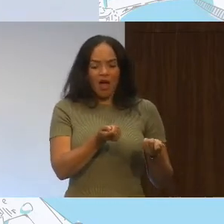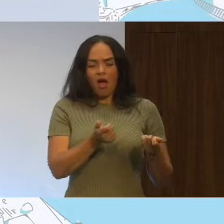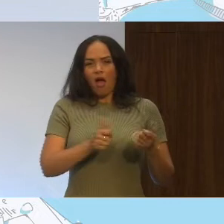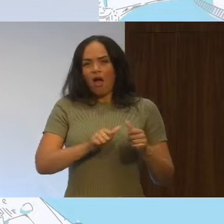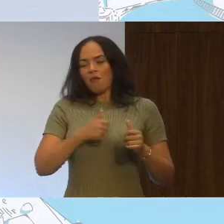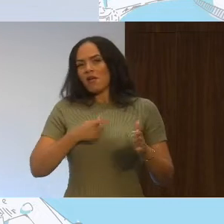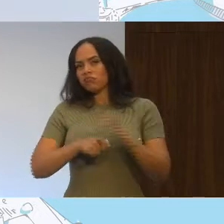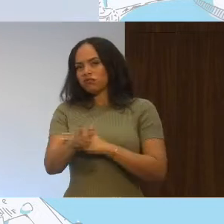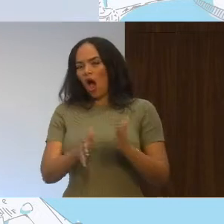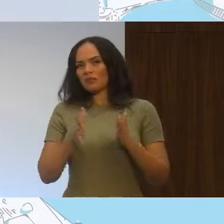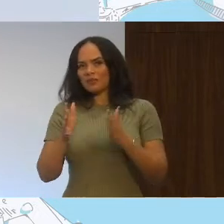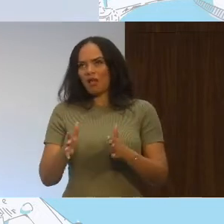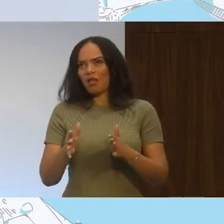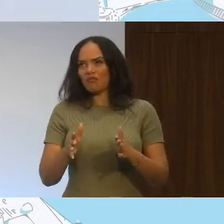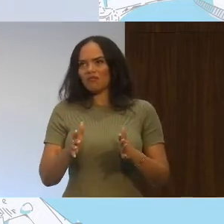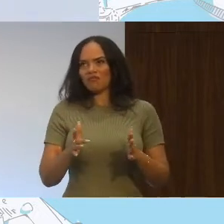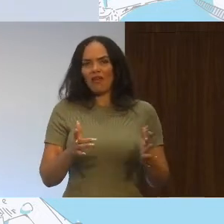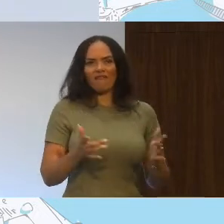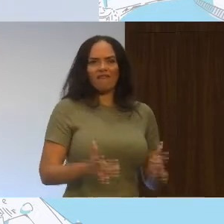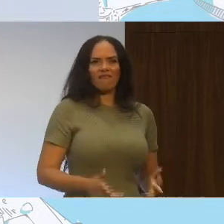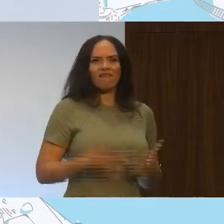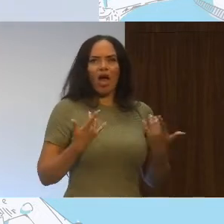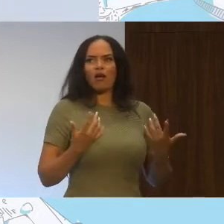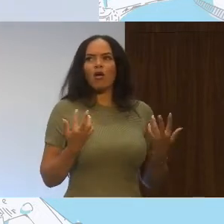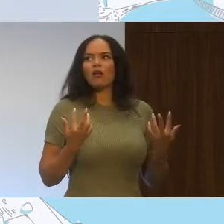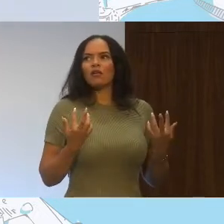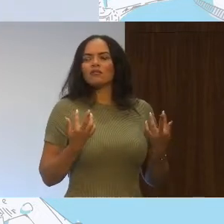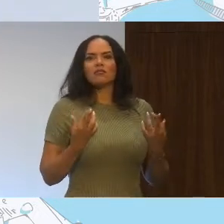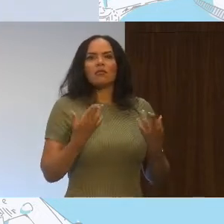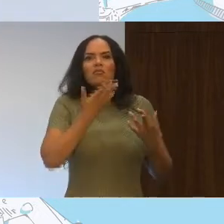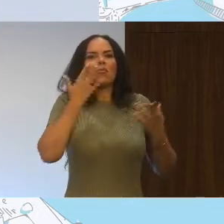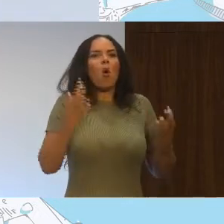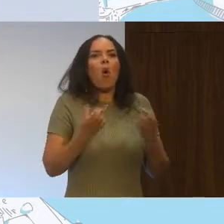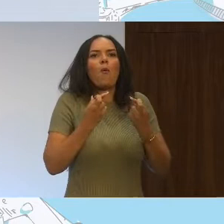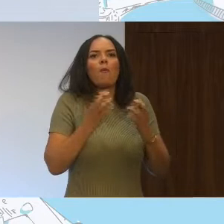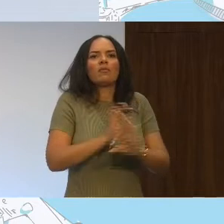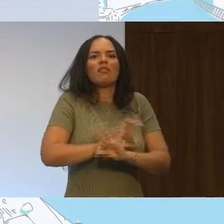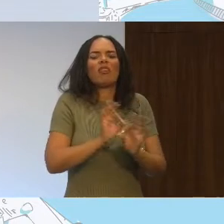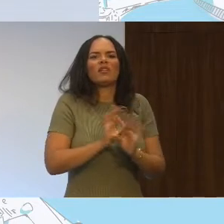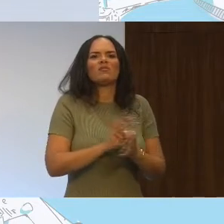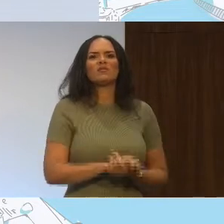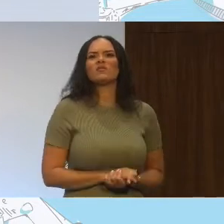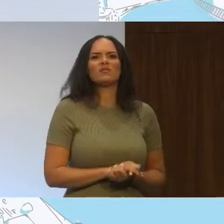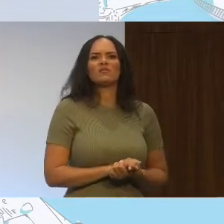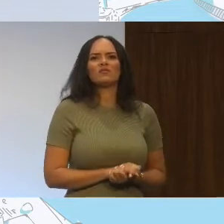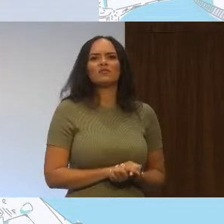Hopeless doesn't cut it so that dark night I realized I had dropped into the darkest